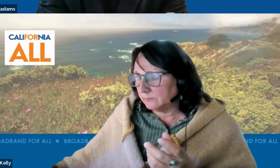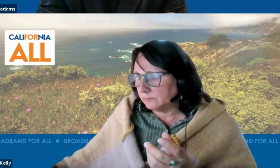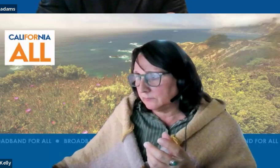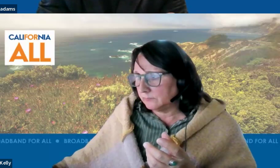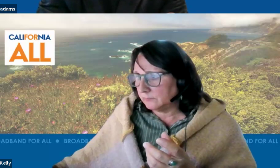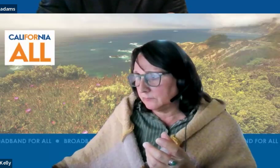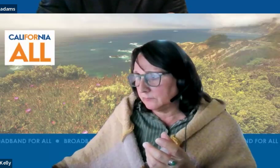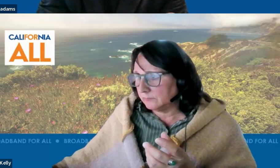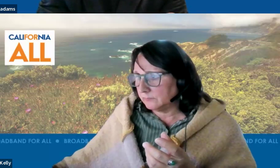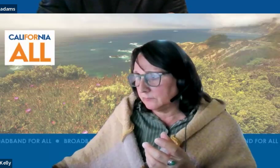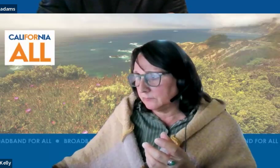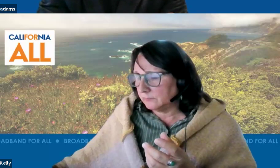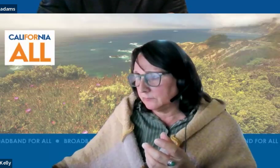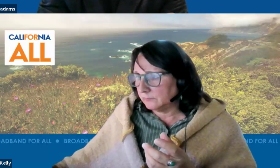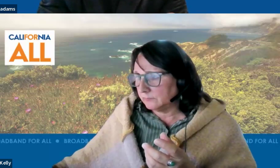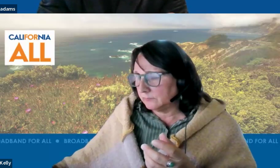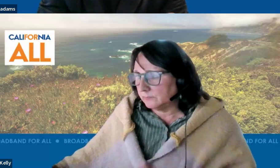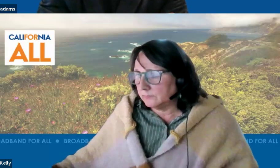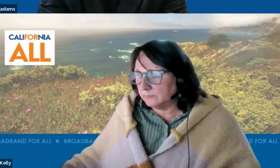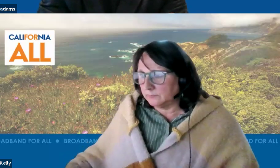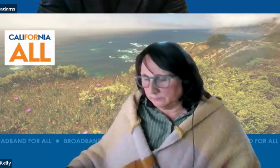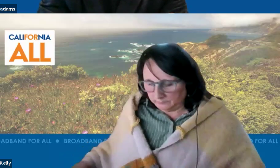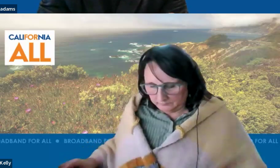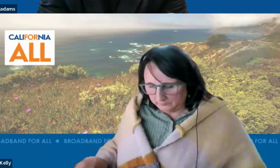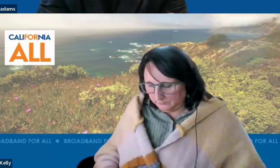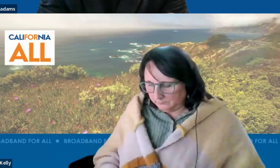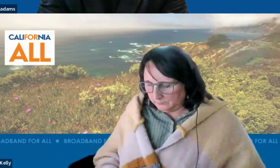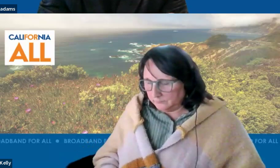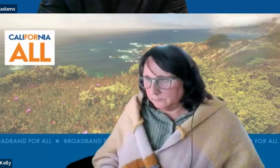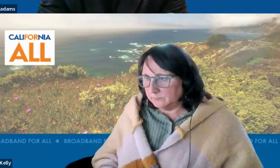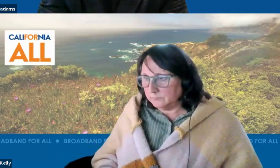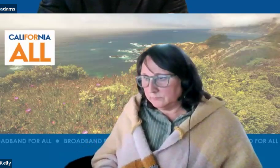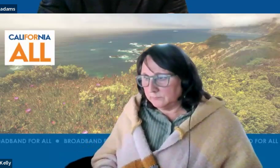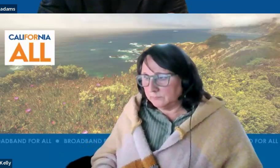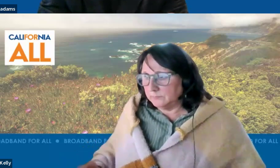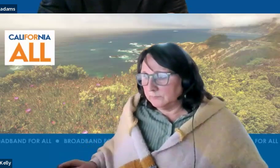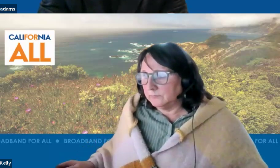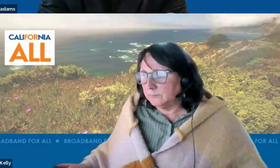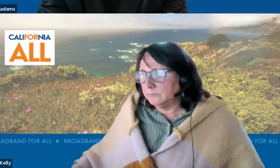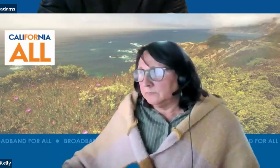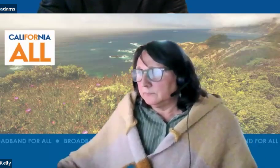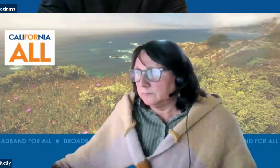be perceived as second-tier sub grantees. I think we're gonna have to circle back on